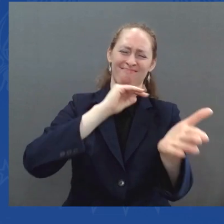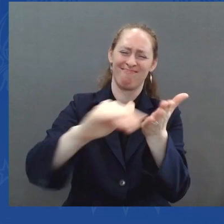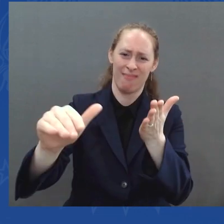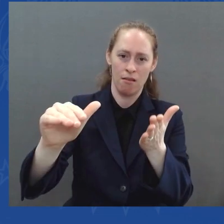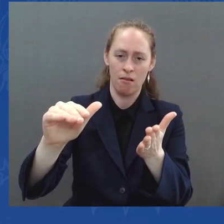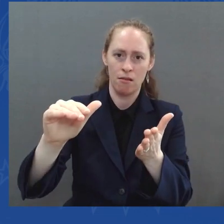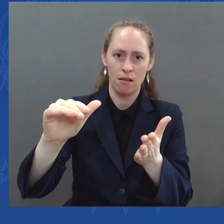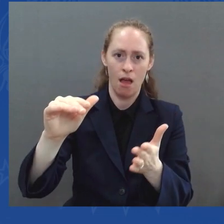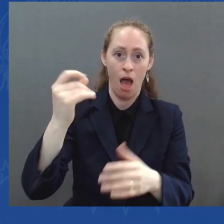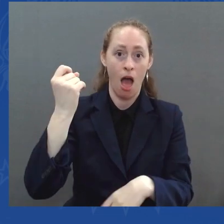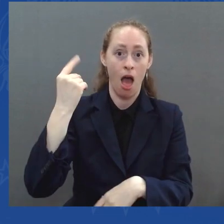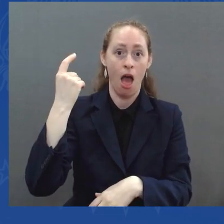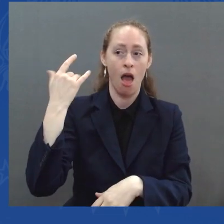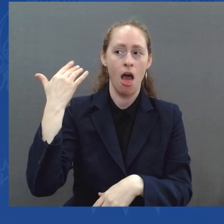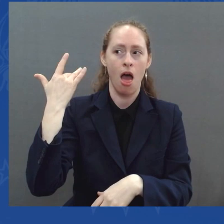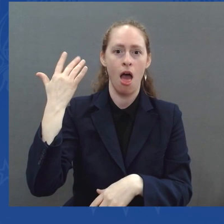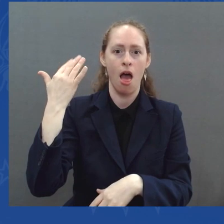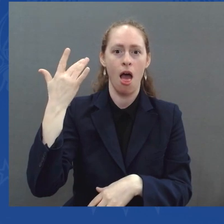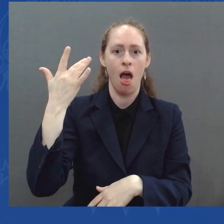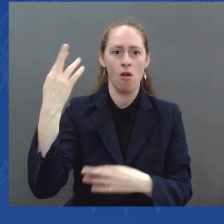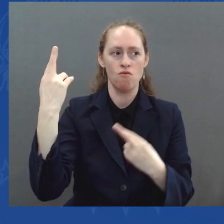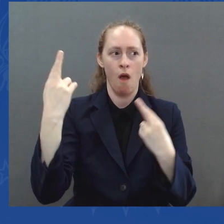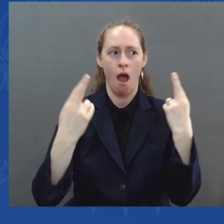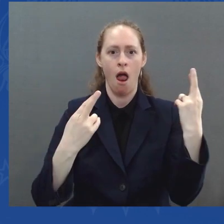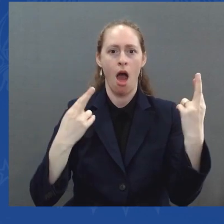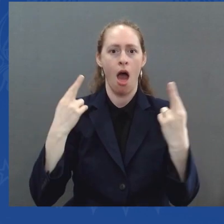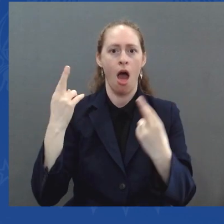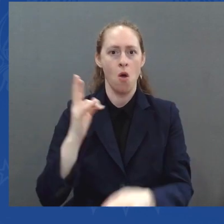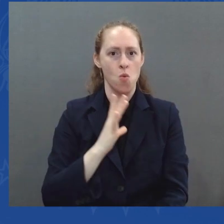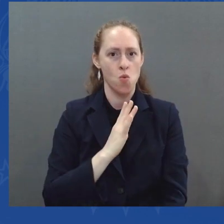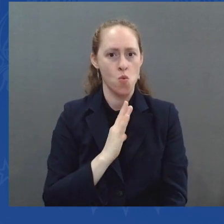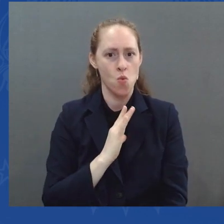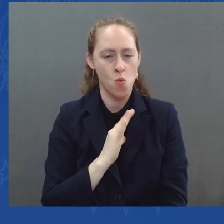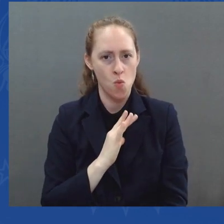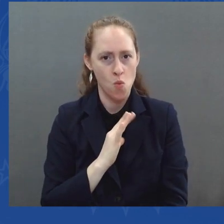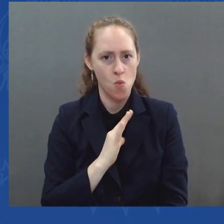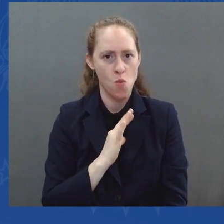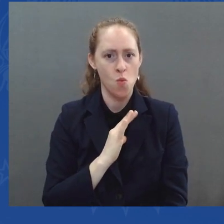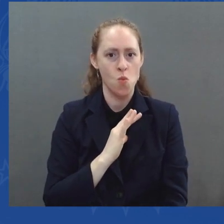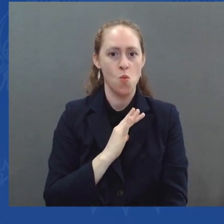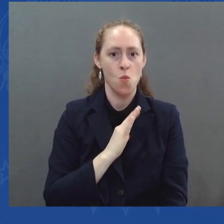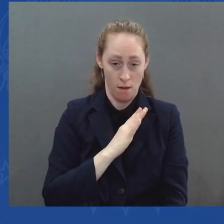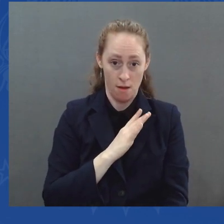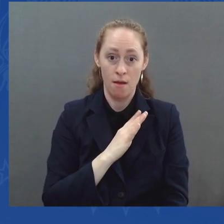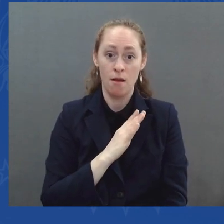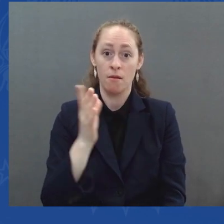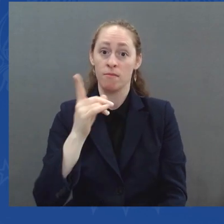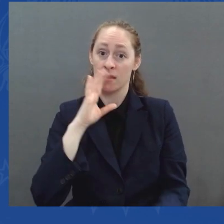And the reason is because it's done what it was supposed to do. It's made a difference.